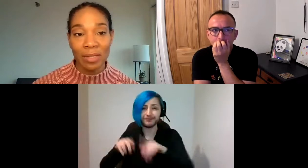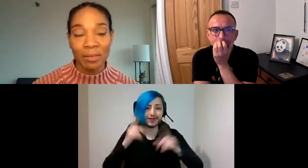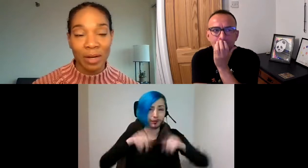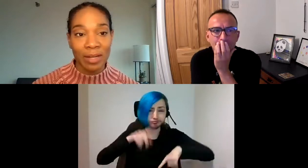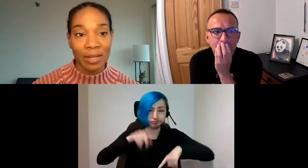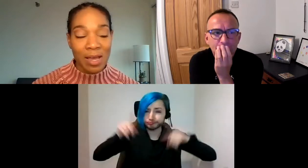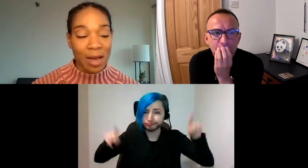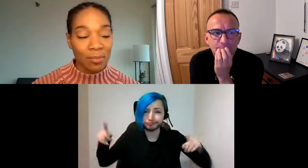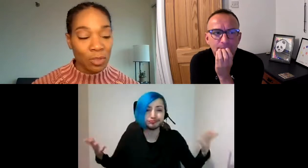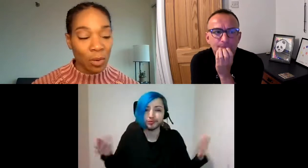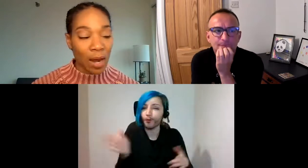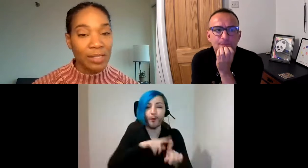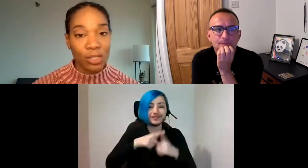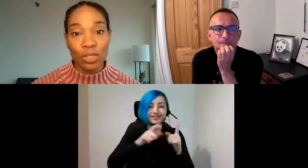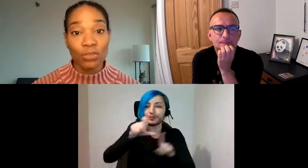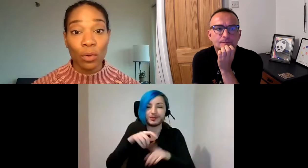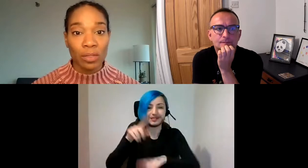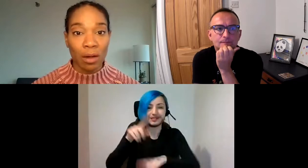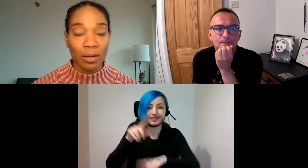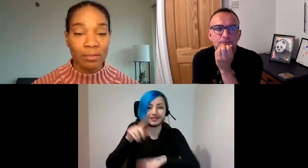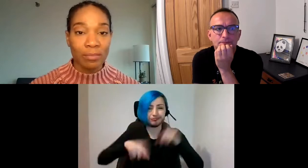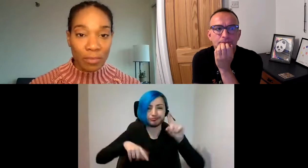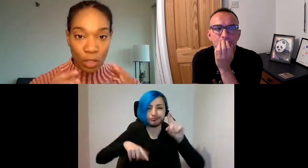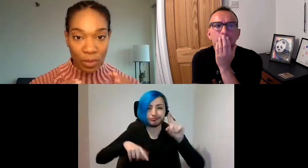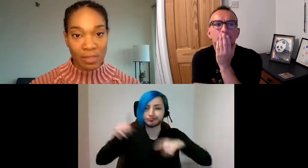2 communities but I mean it can grow.